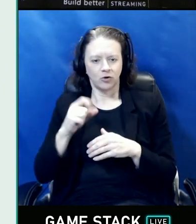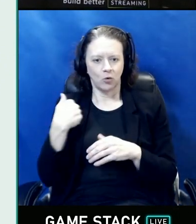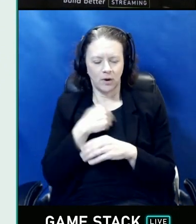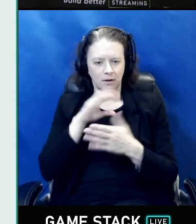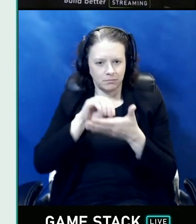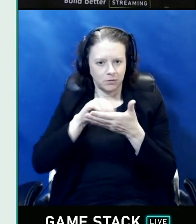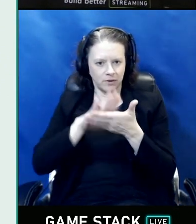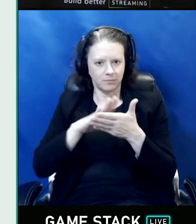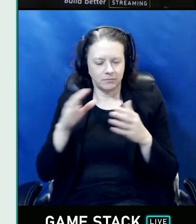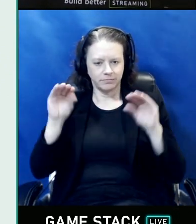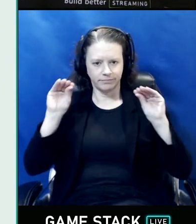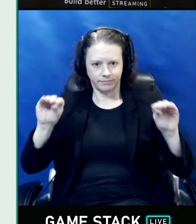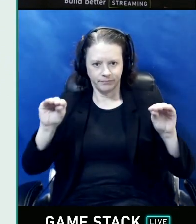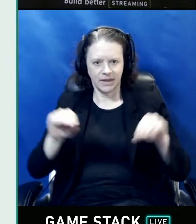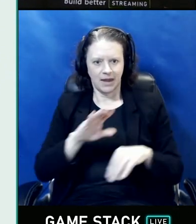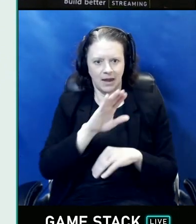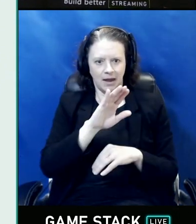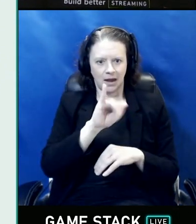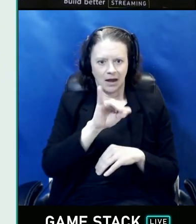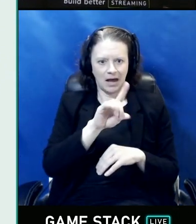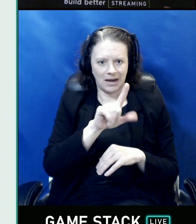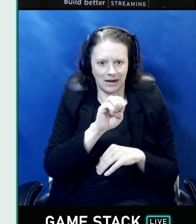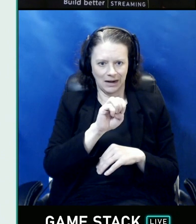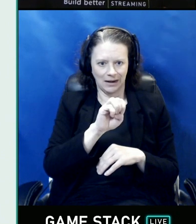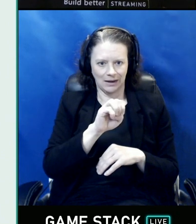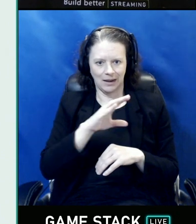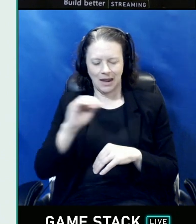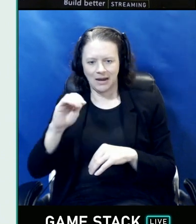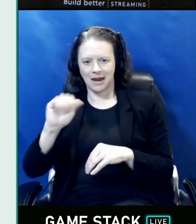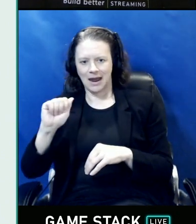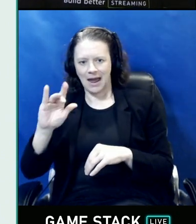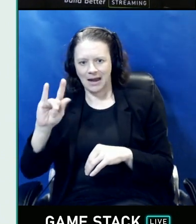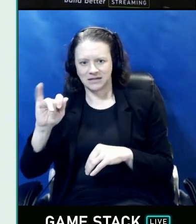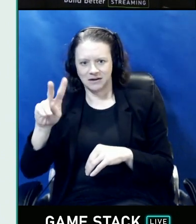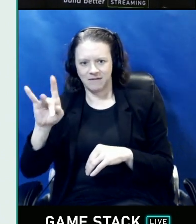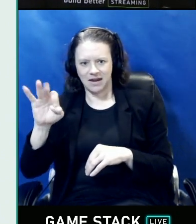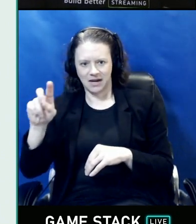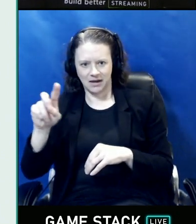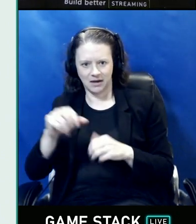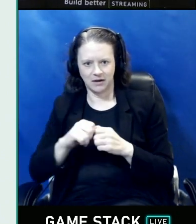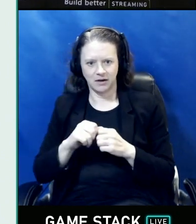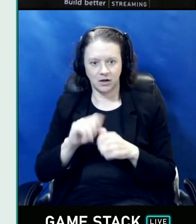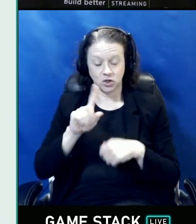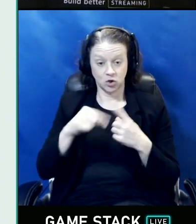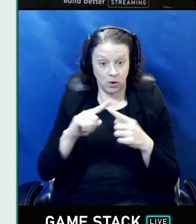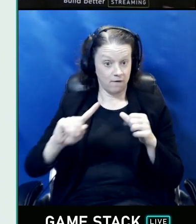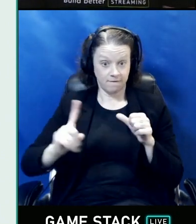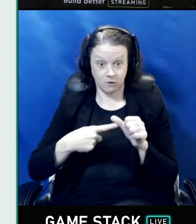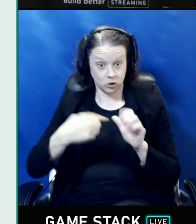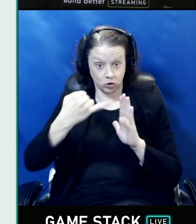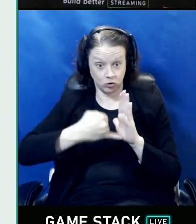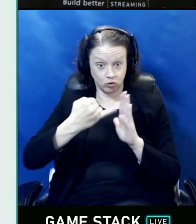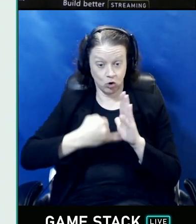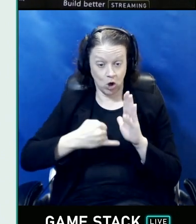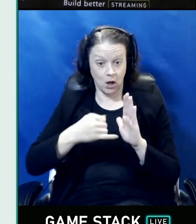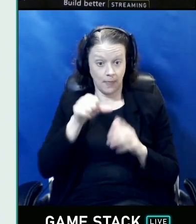What the Touch Adaptation Kit does, is when it initially draws the button, it will draw the idle version. When a player interacts with that button,